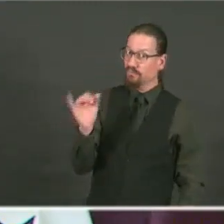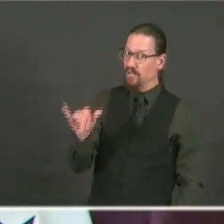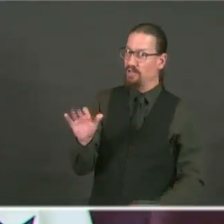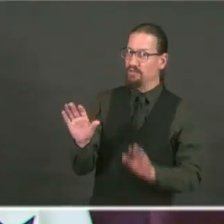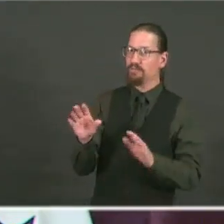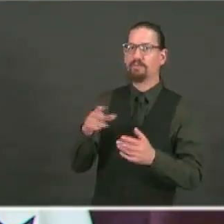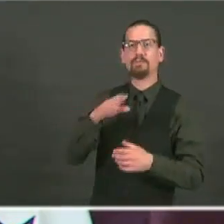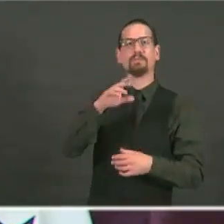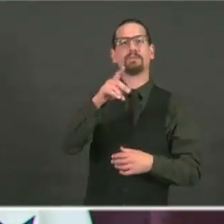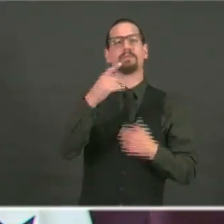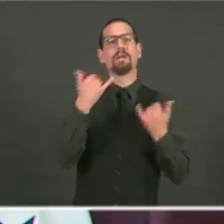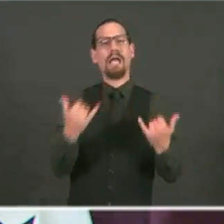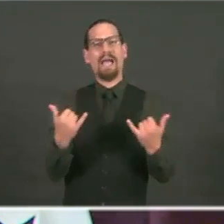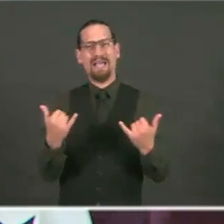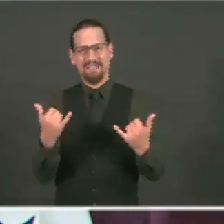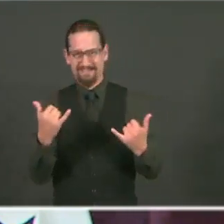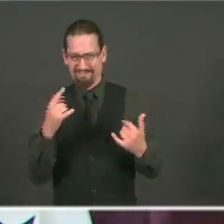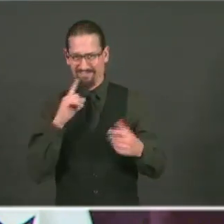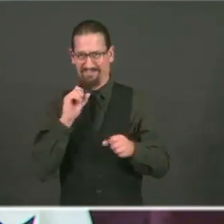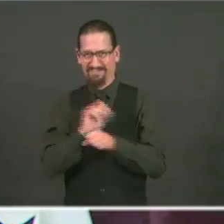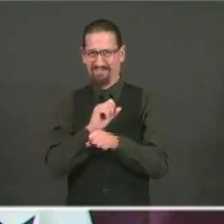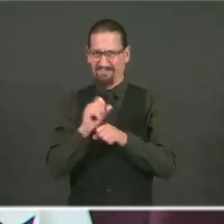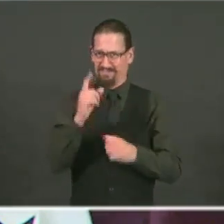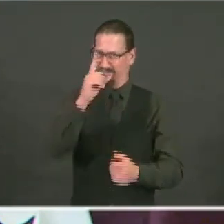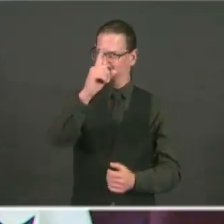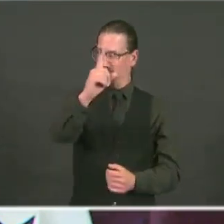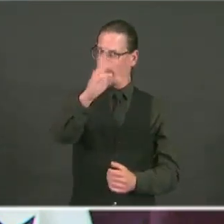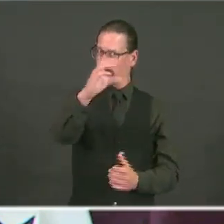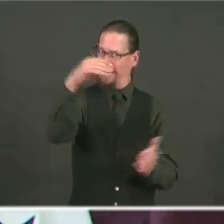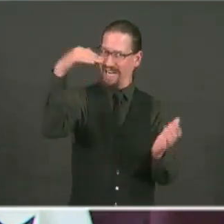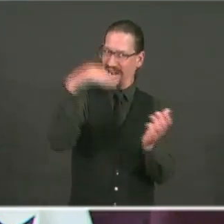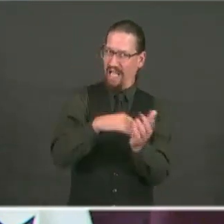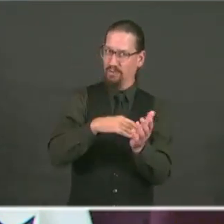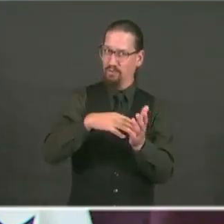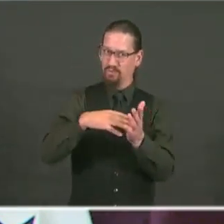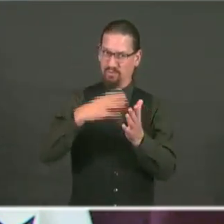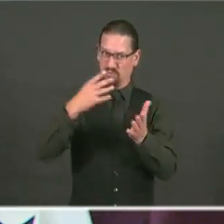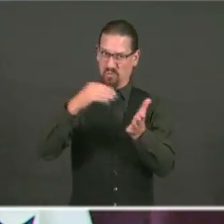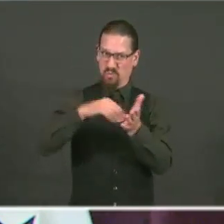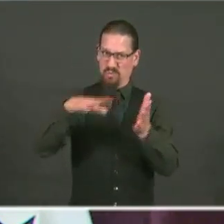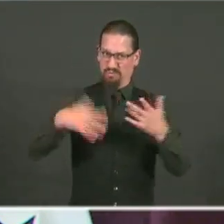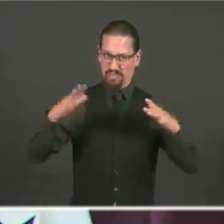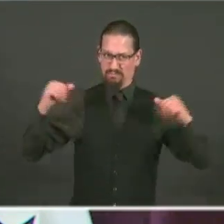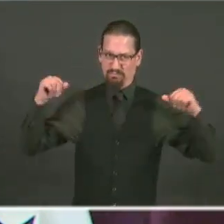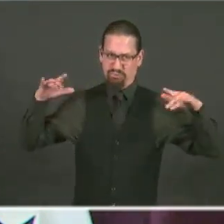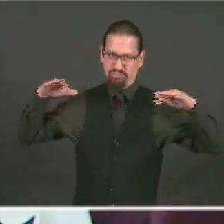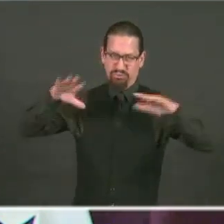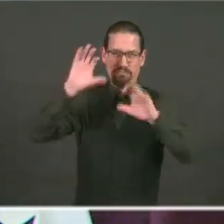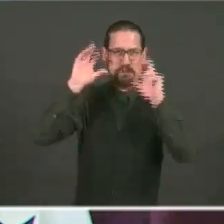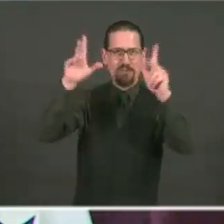DEMOGRAPHIC. NOW WE SEND ABOUT 100,000 KIDS BACK IN SCHOOL SOME WAY OR